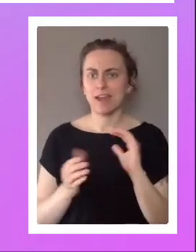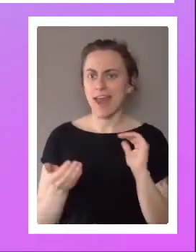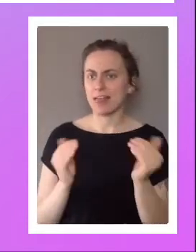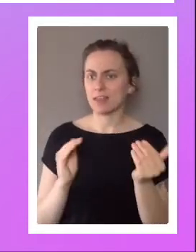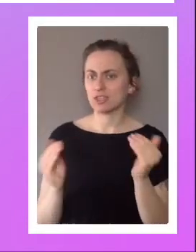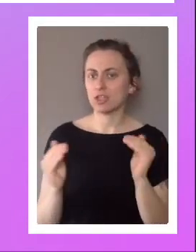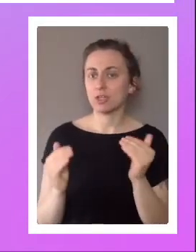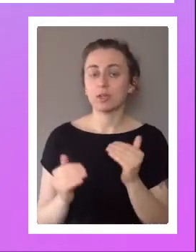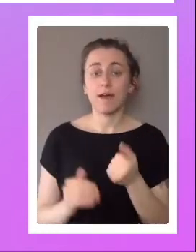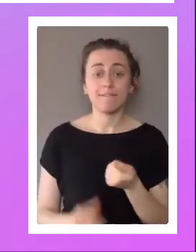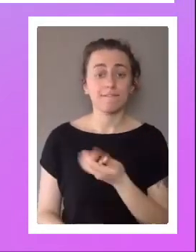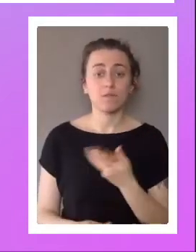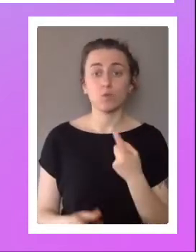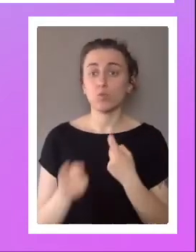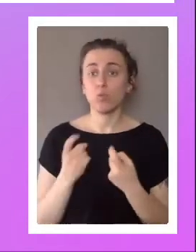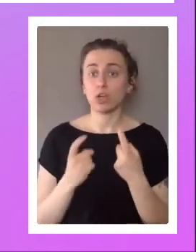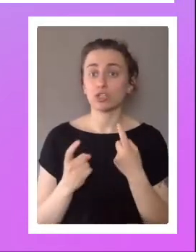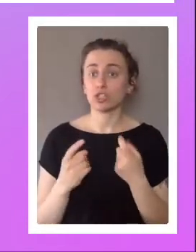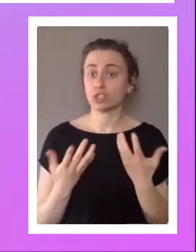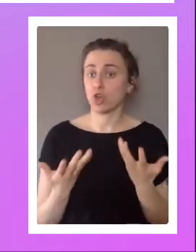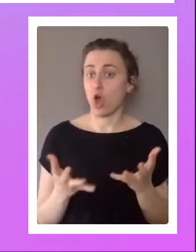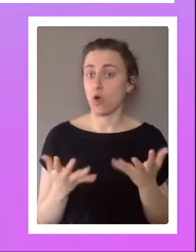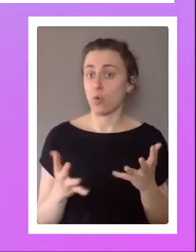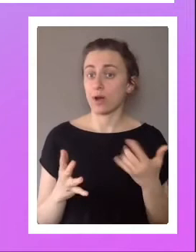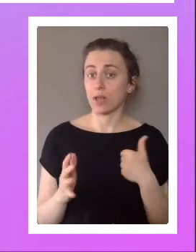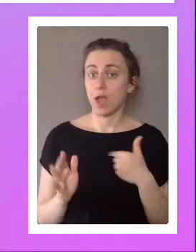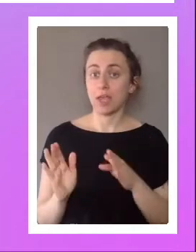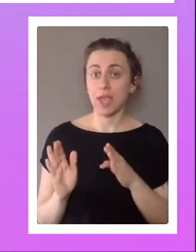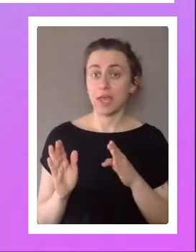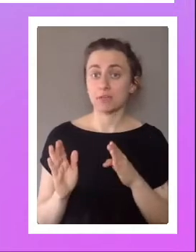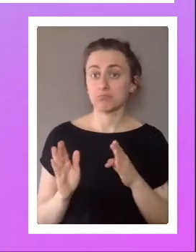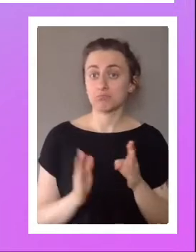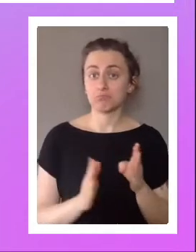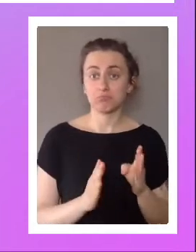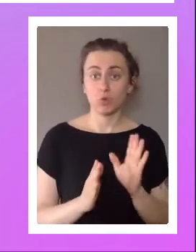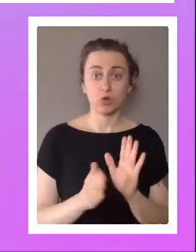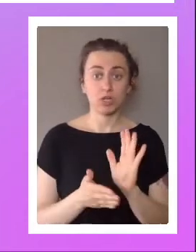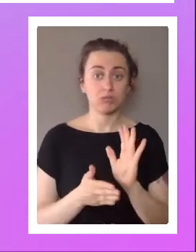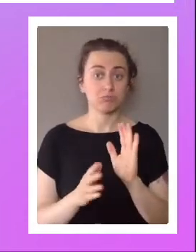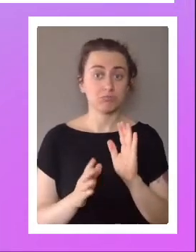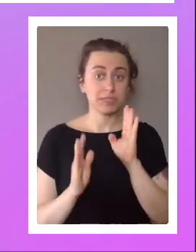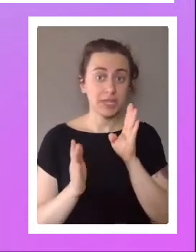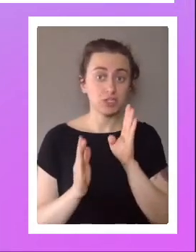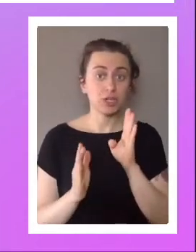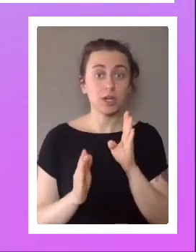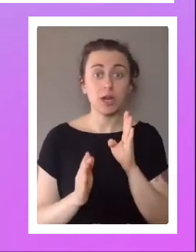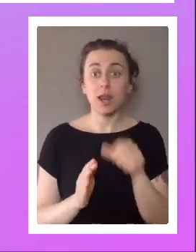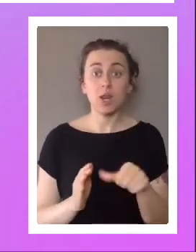that I can direct our attention toward here. Anyone else that has questions, please direct your attention